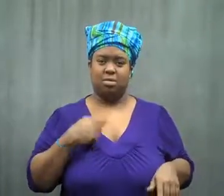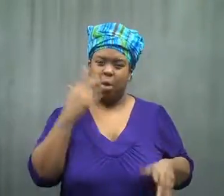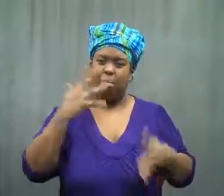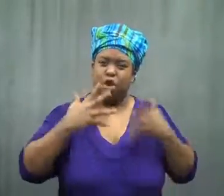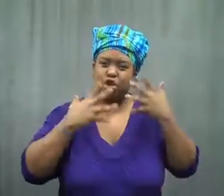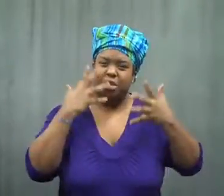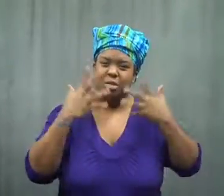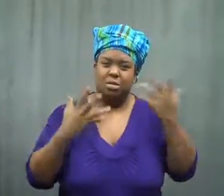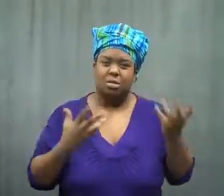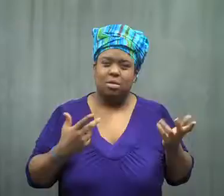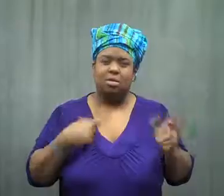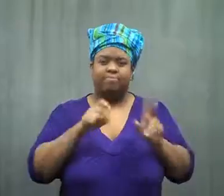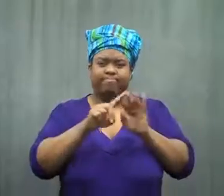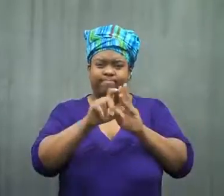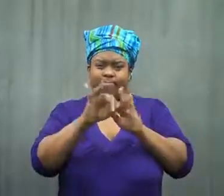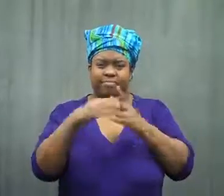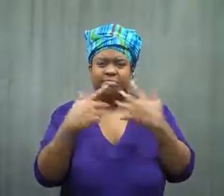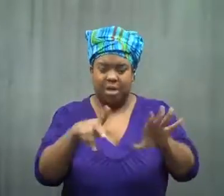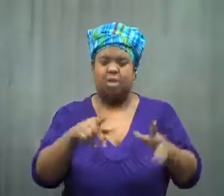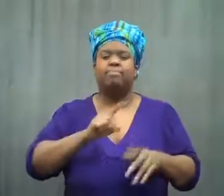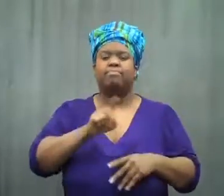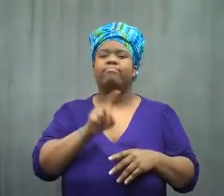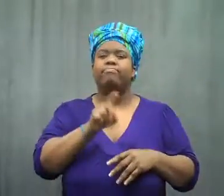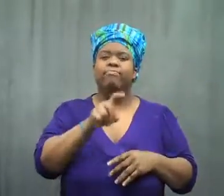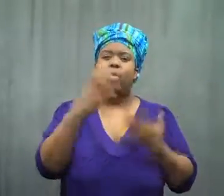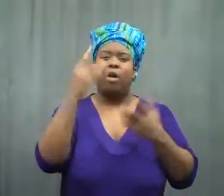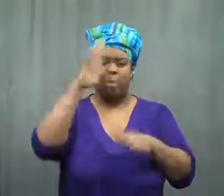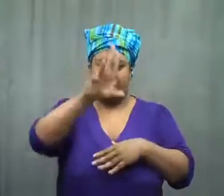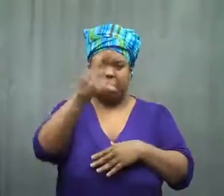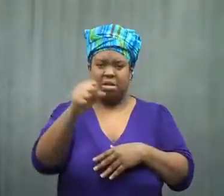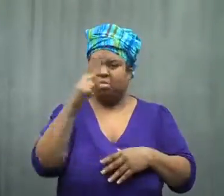They were embarrassed. We got to the bus stop.